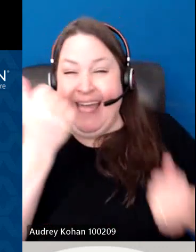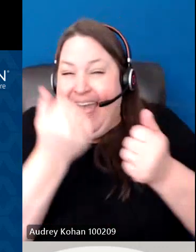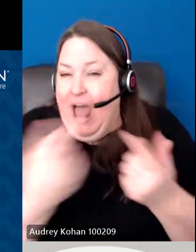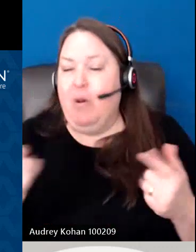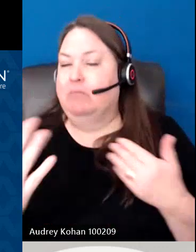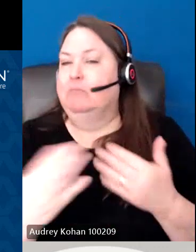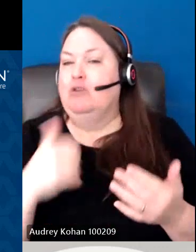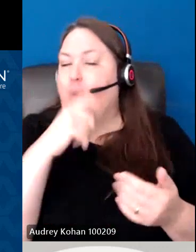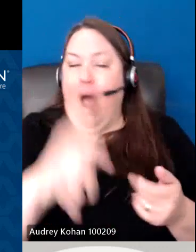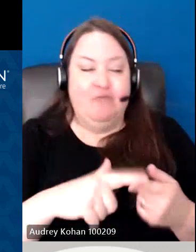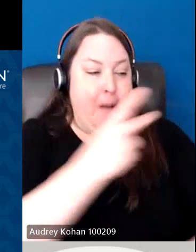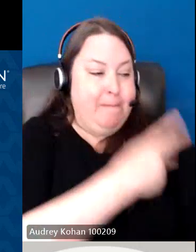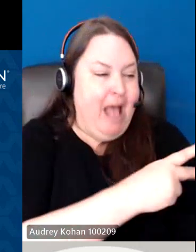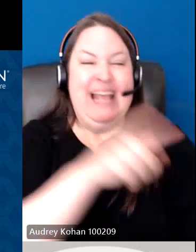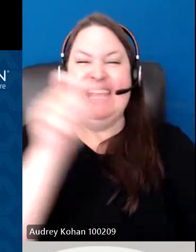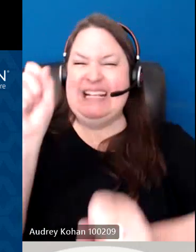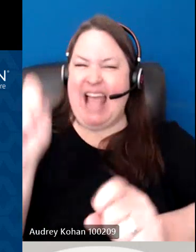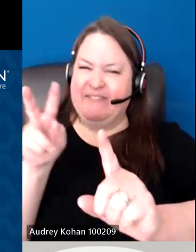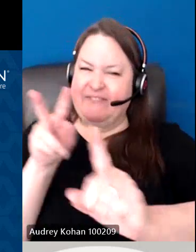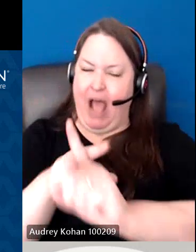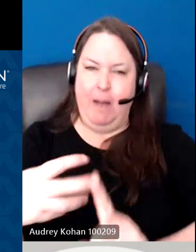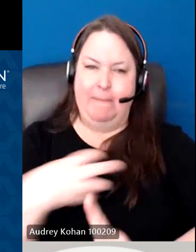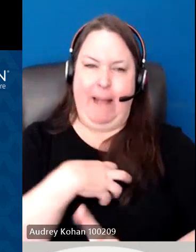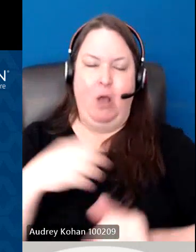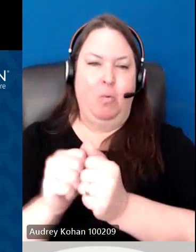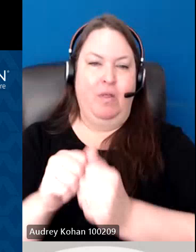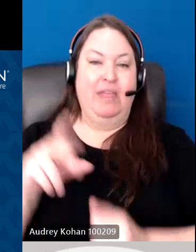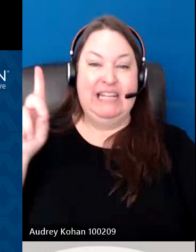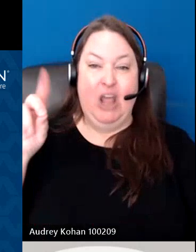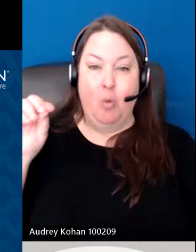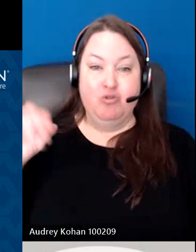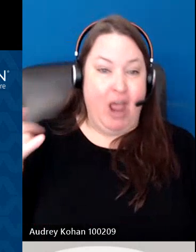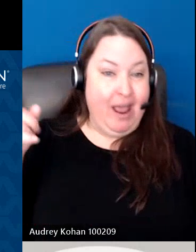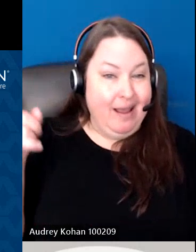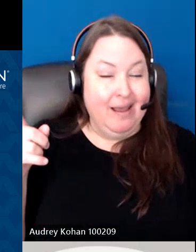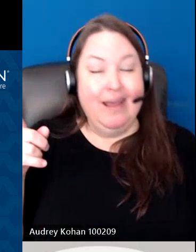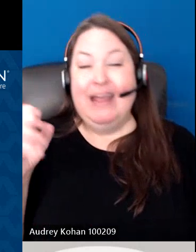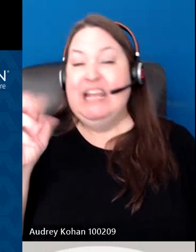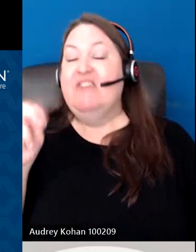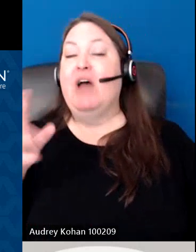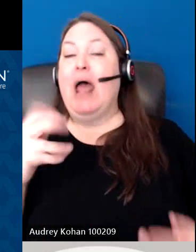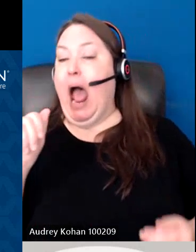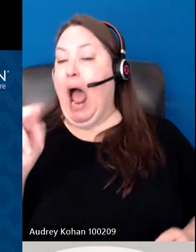patient can file a complaint with the Department of Justice even anonymously so why would you take